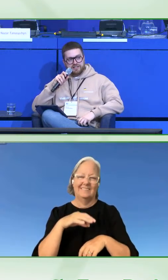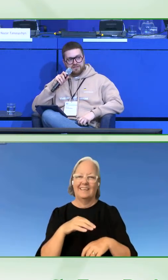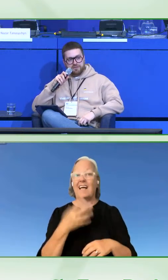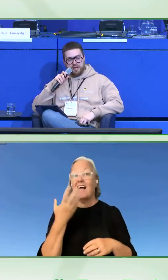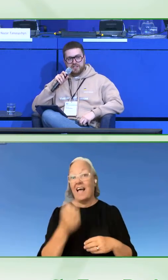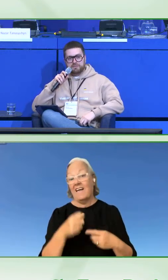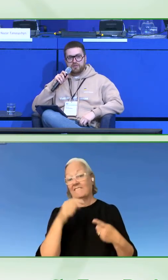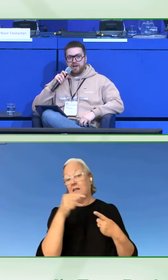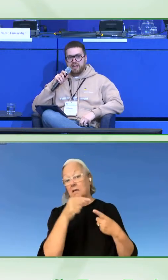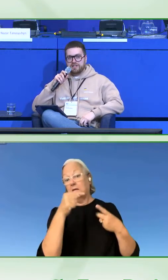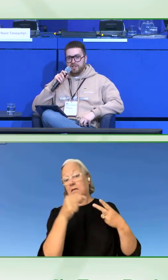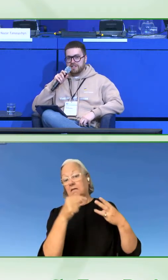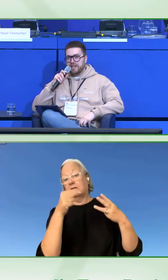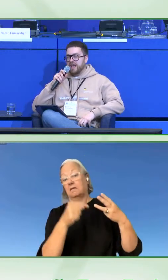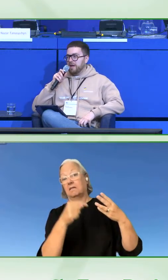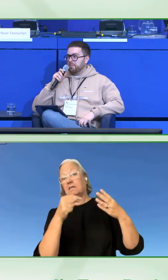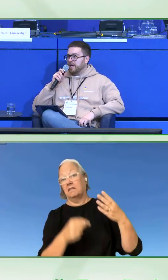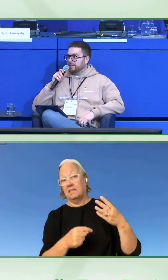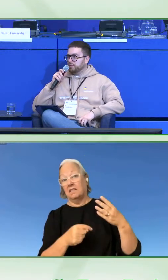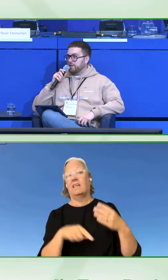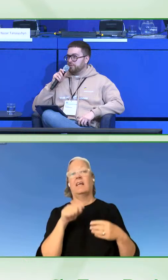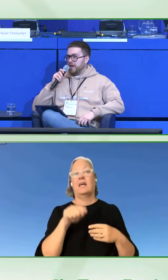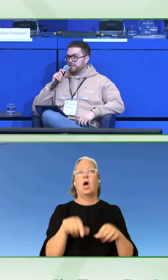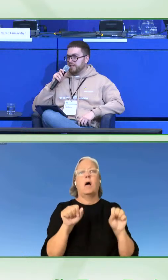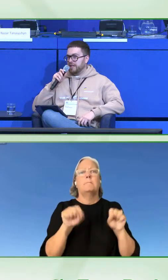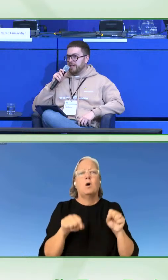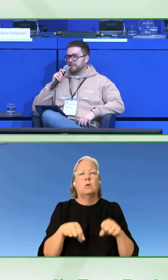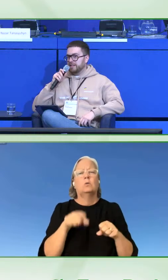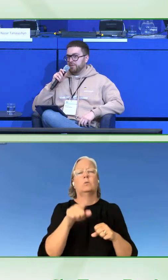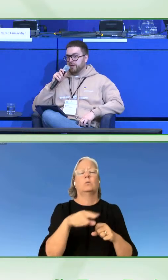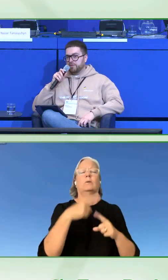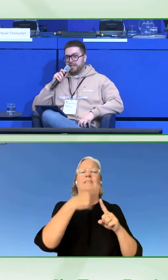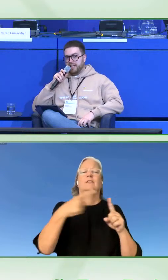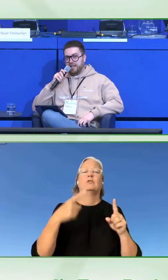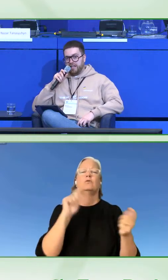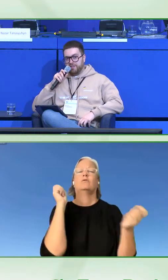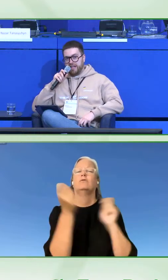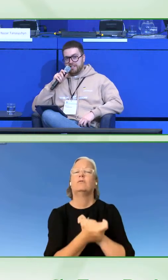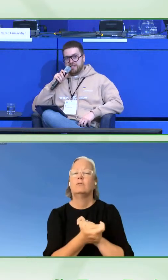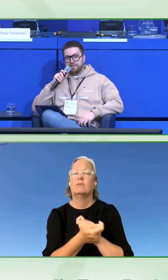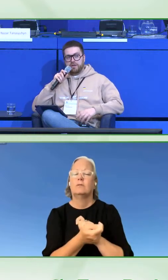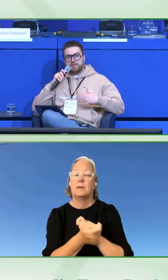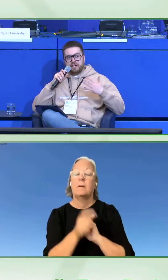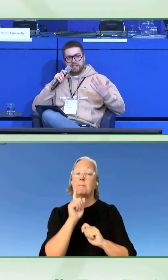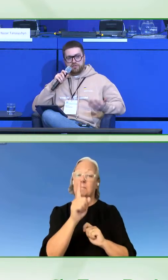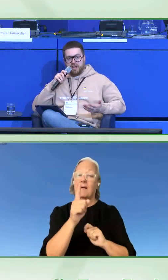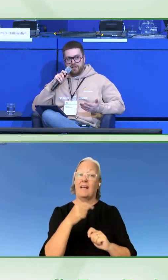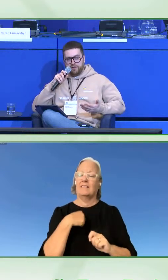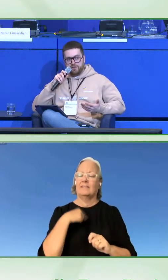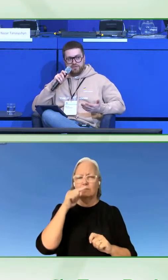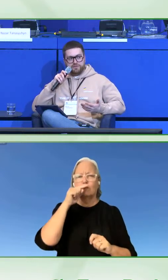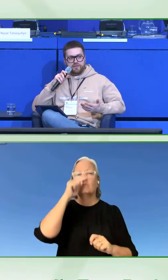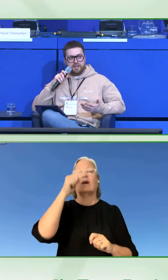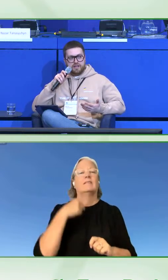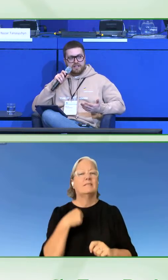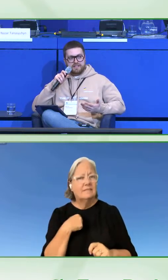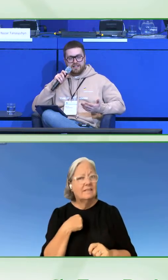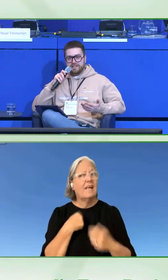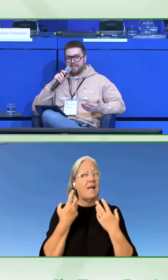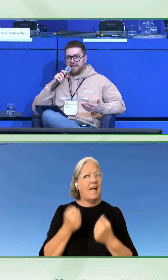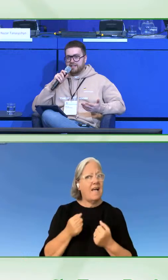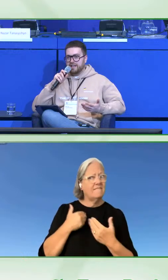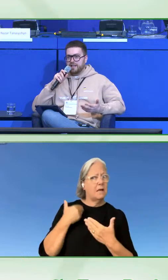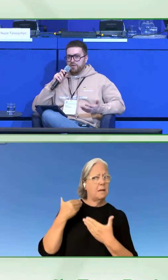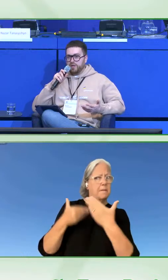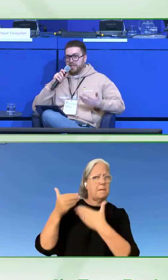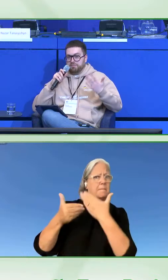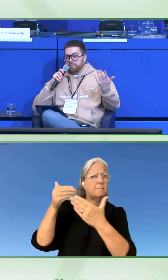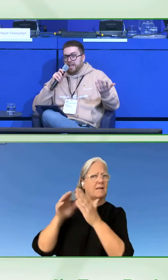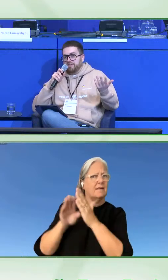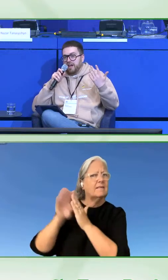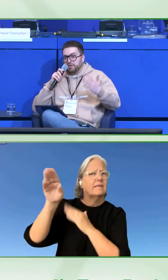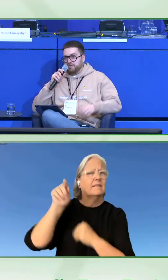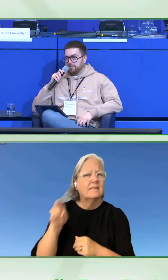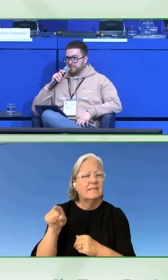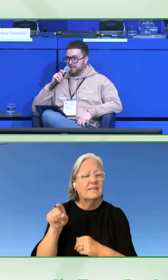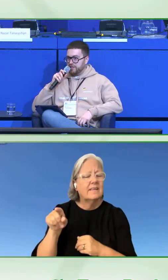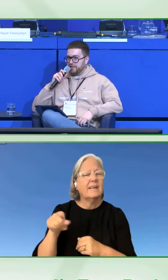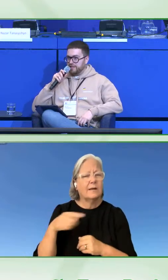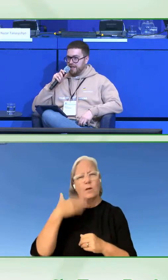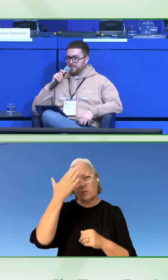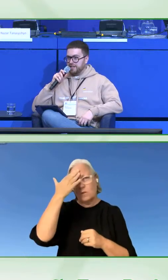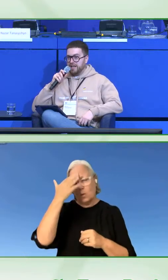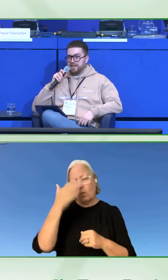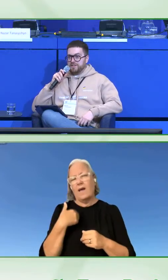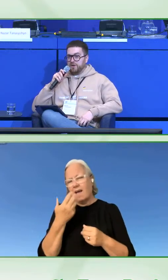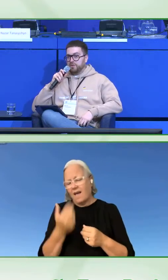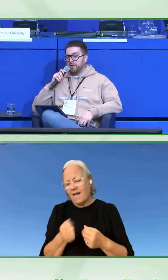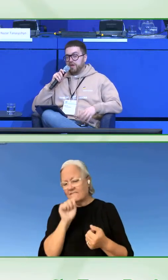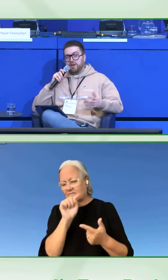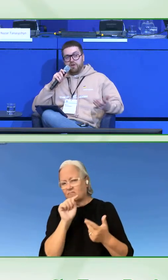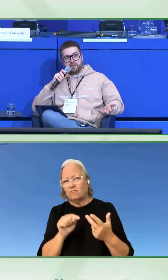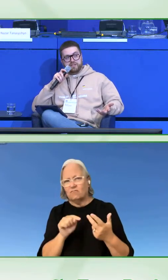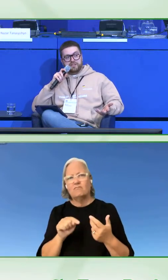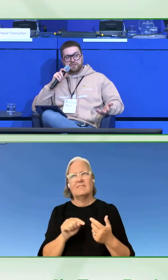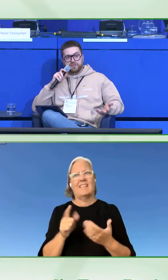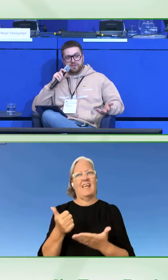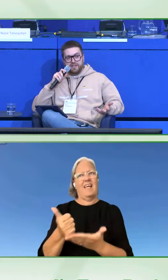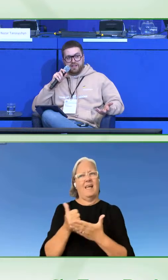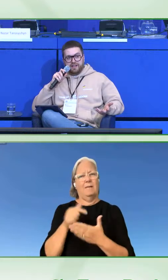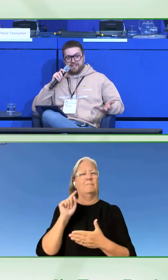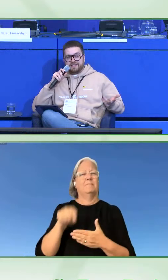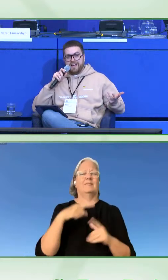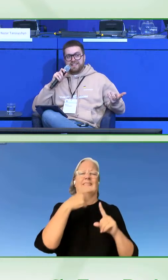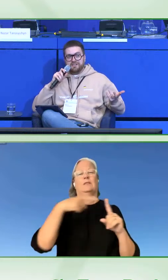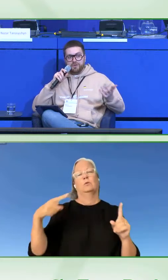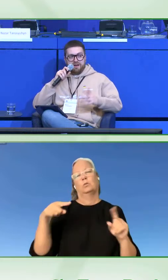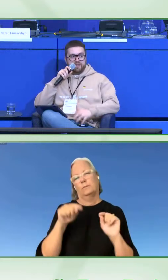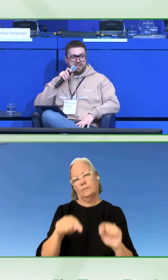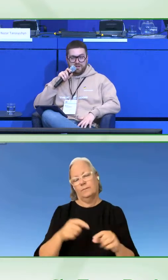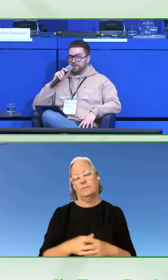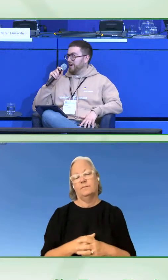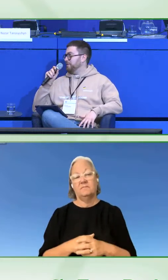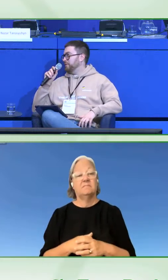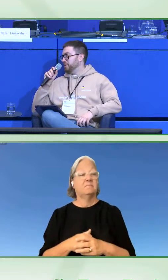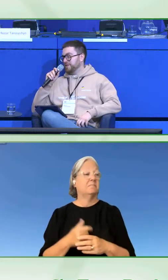Just to be very short, I want to say that we are proud that the part of our system would